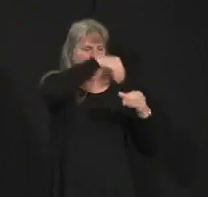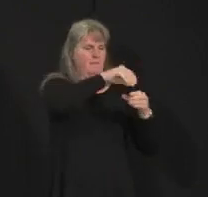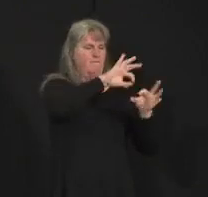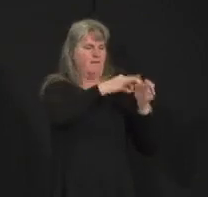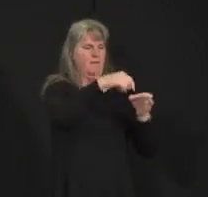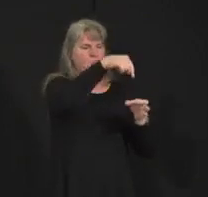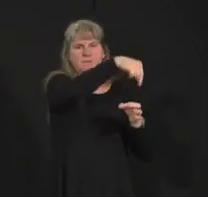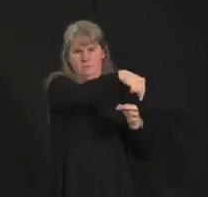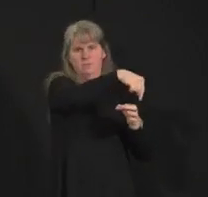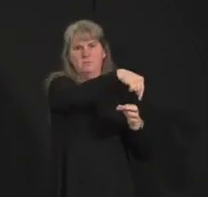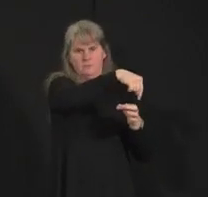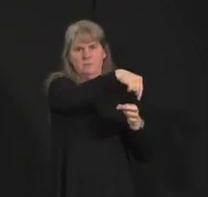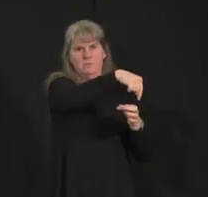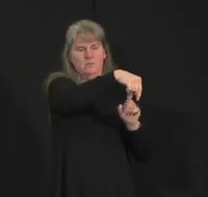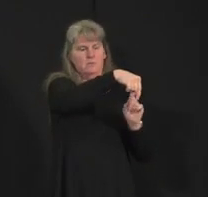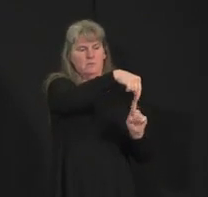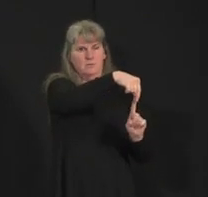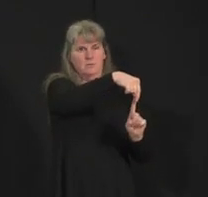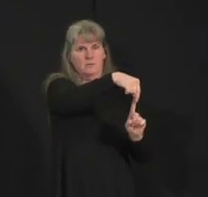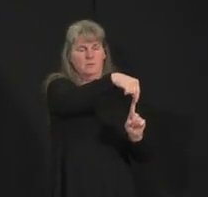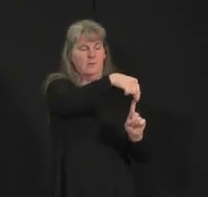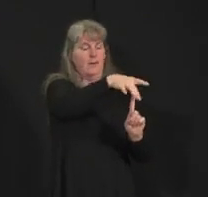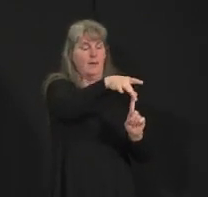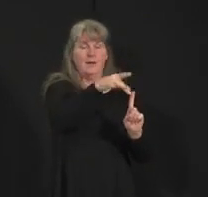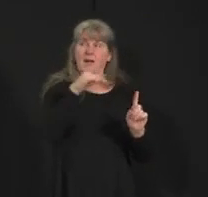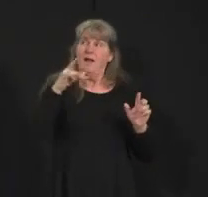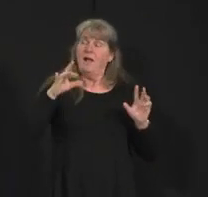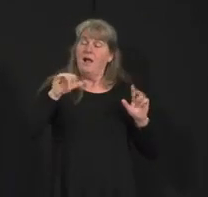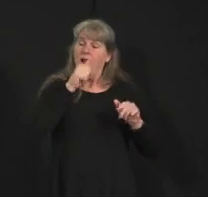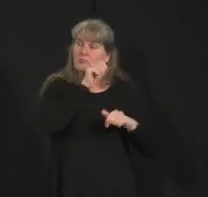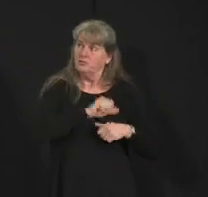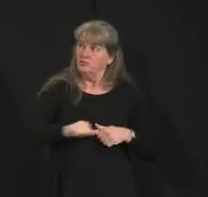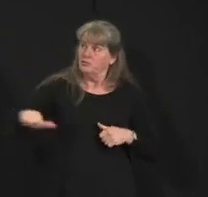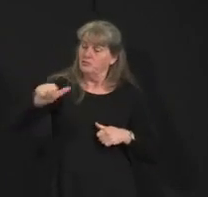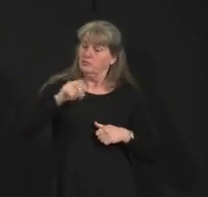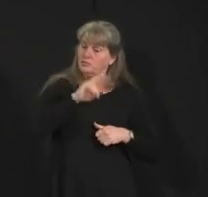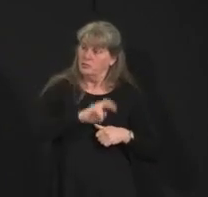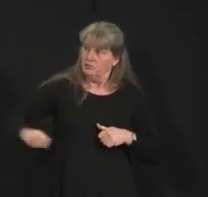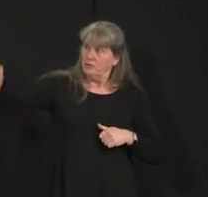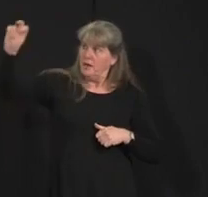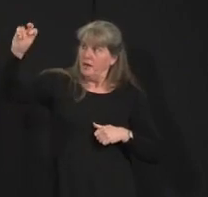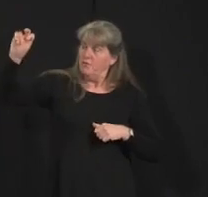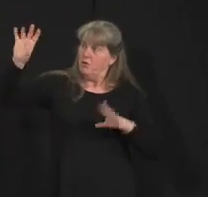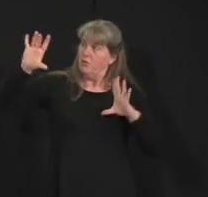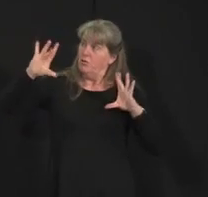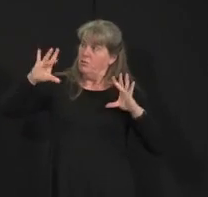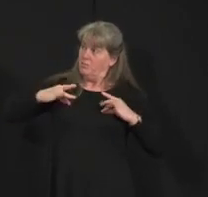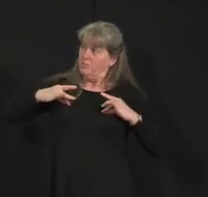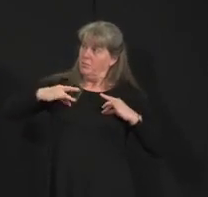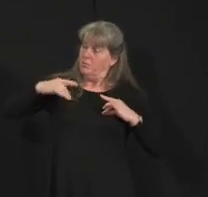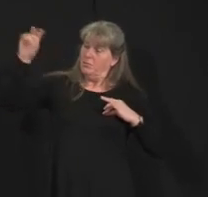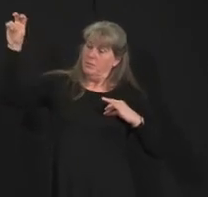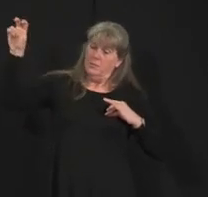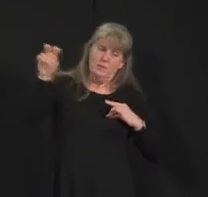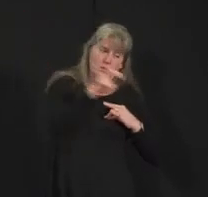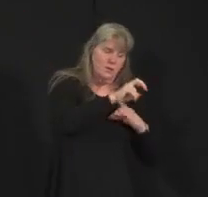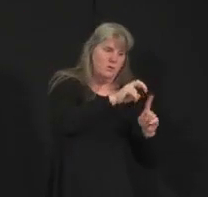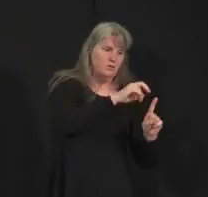family where there was contact with symptomatic returned